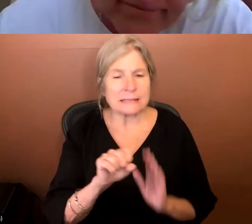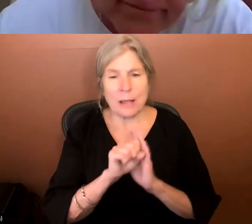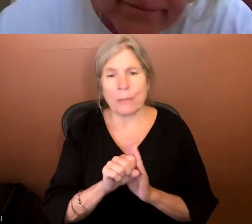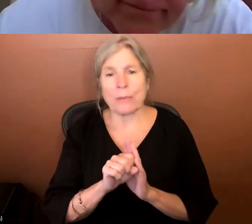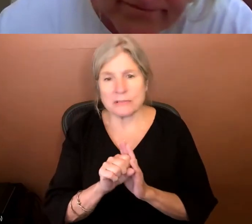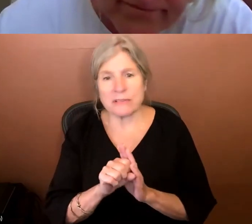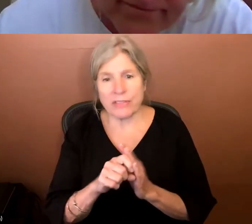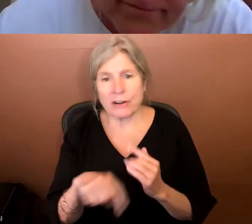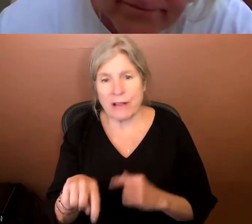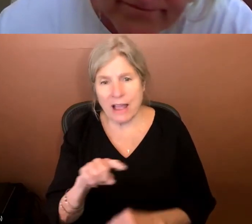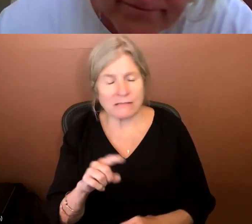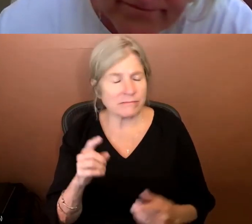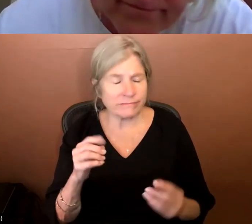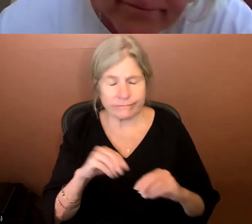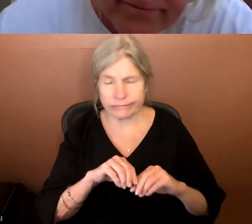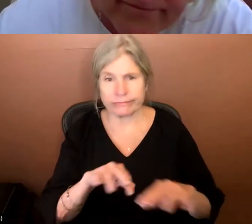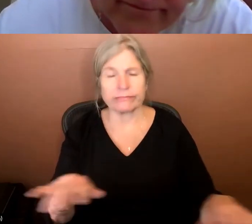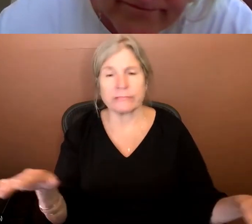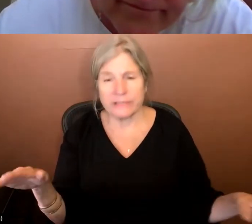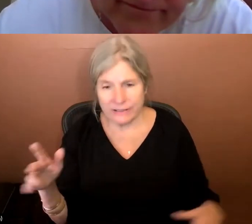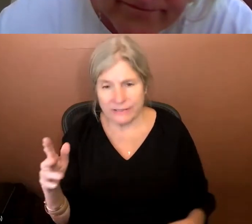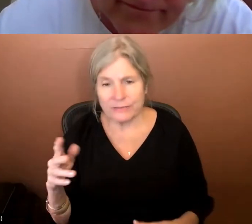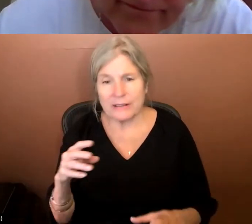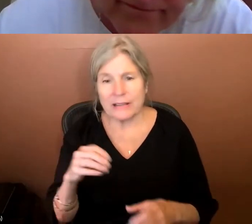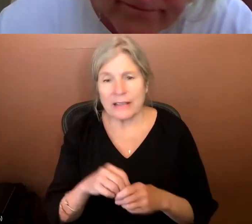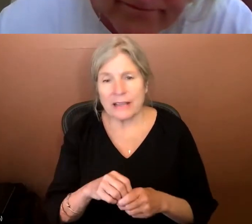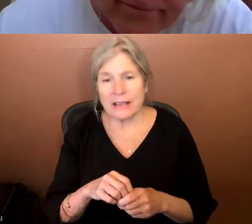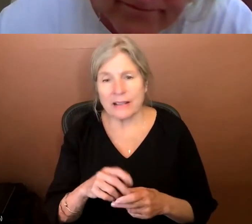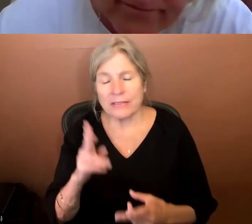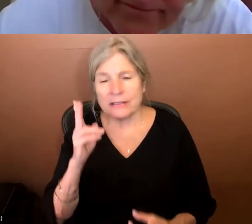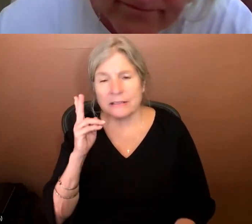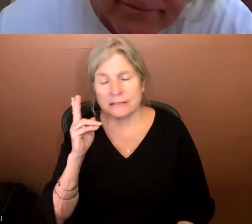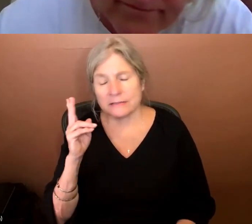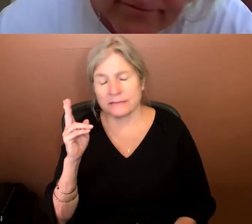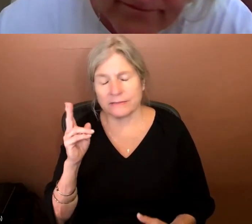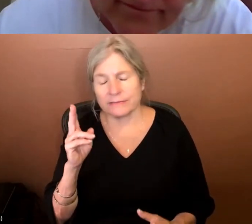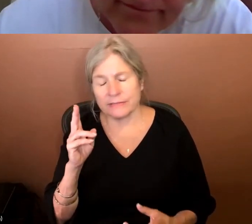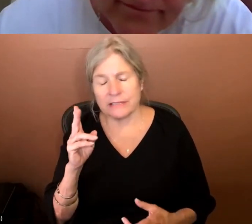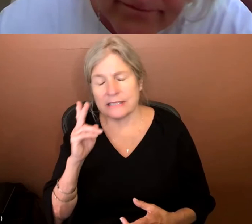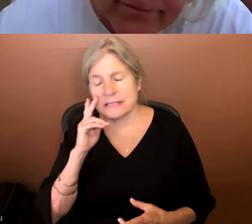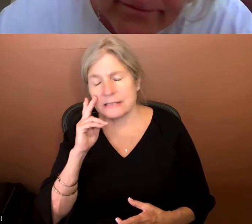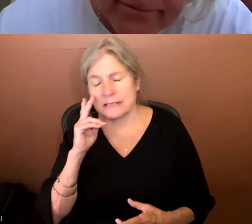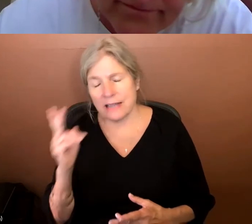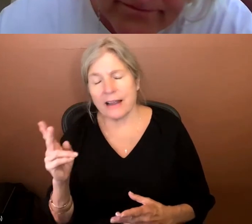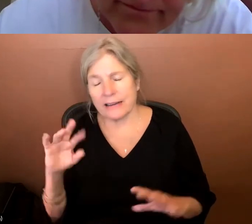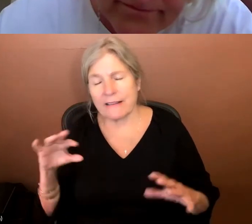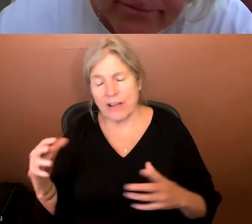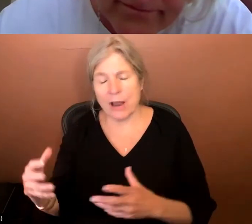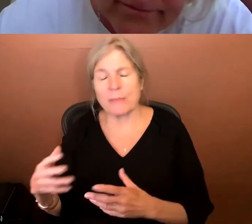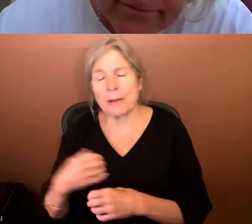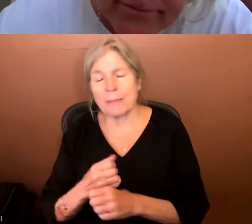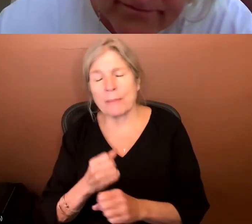ubiquitously in the sighted environment and make those available in an organized way so a blind person could